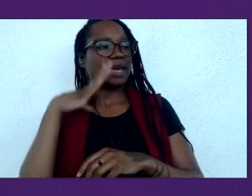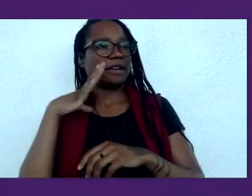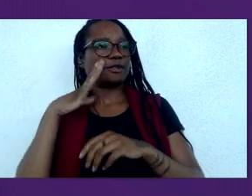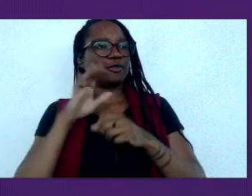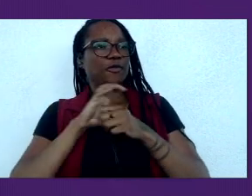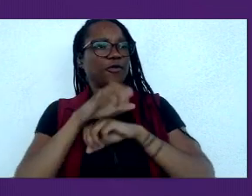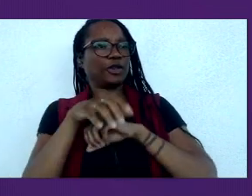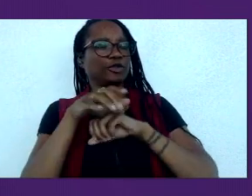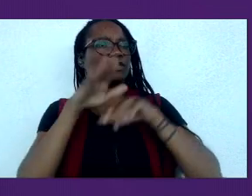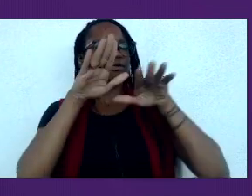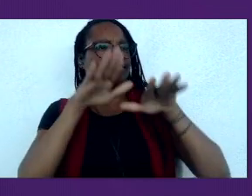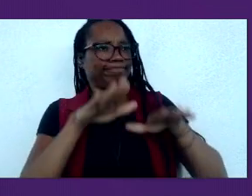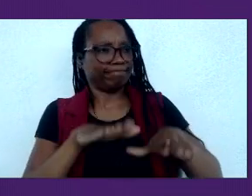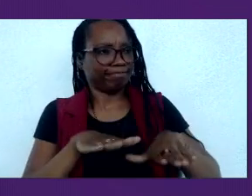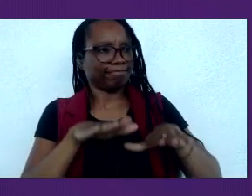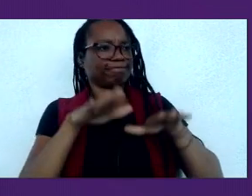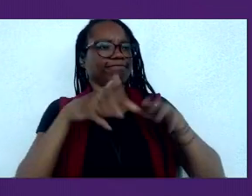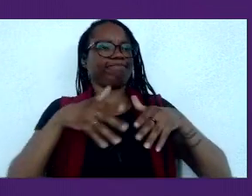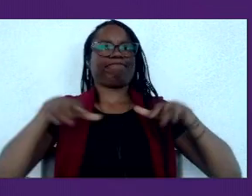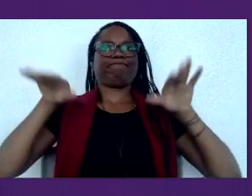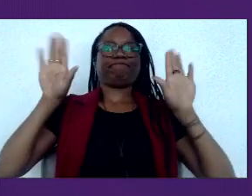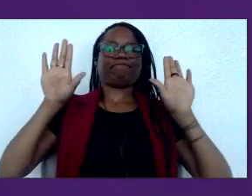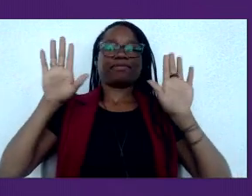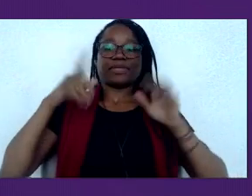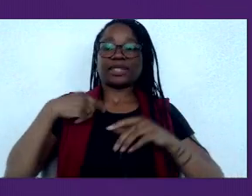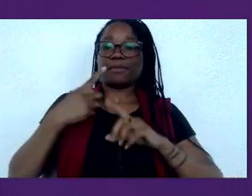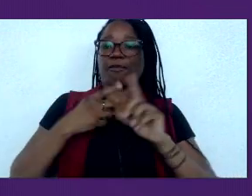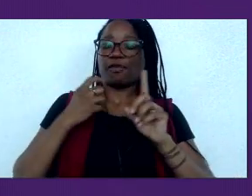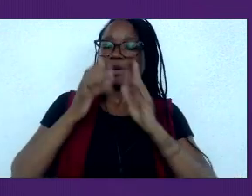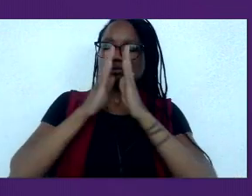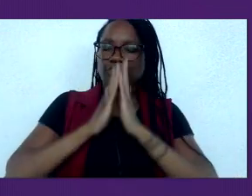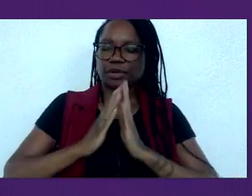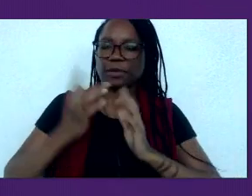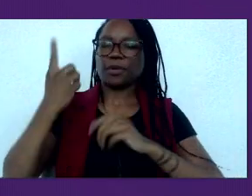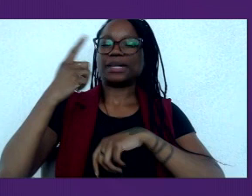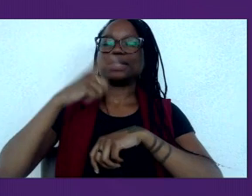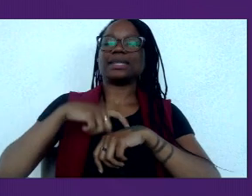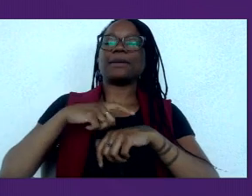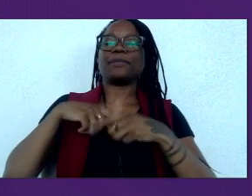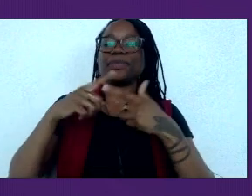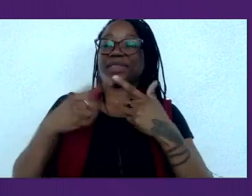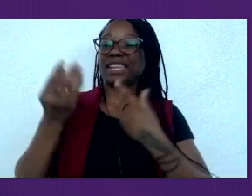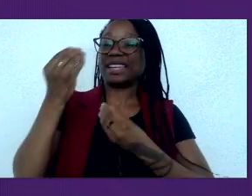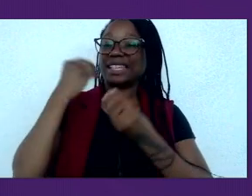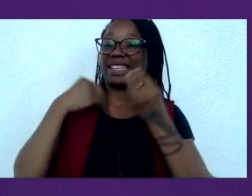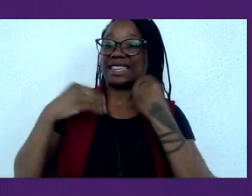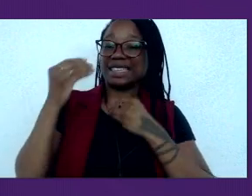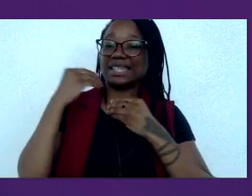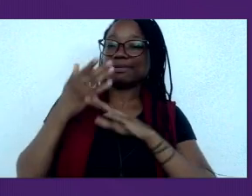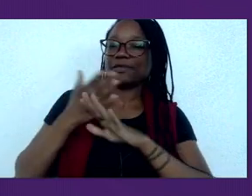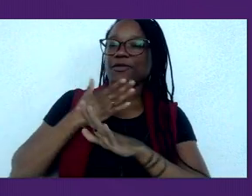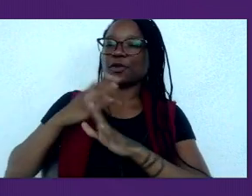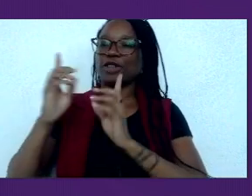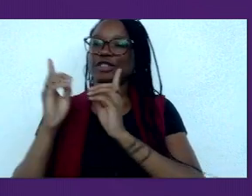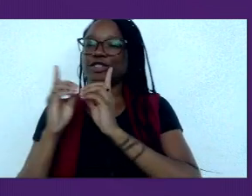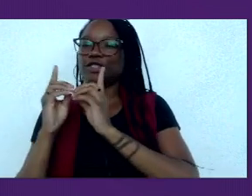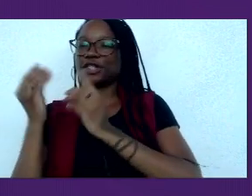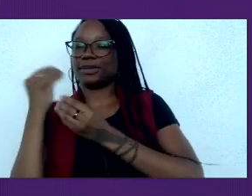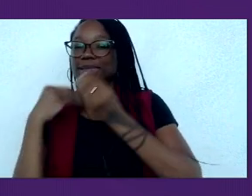I am from pray on time and eat dinner before dessert and always be grateful.